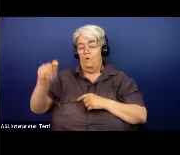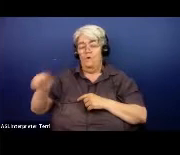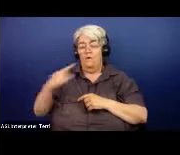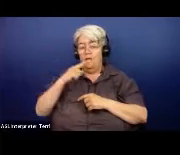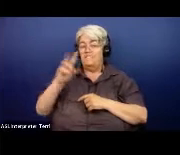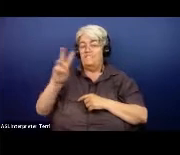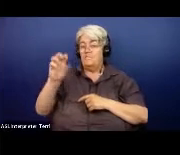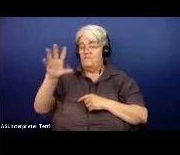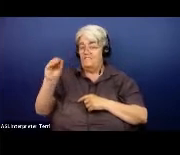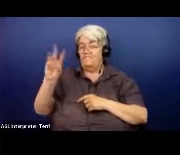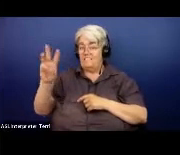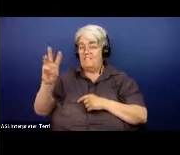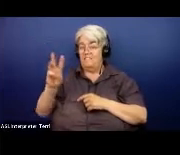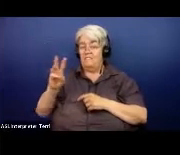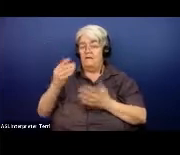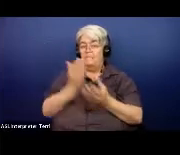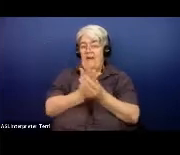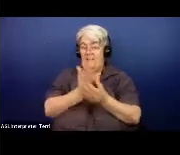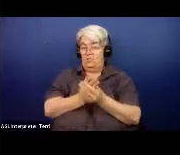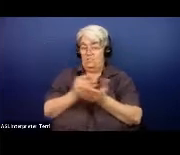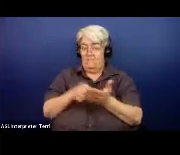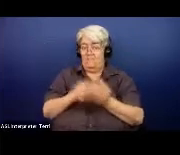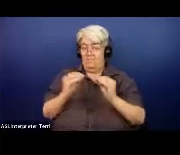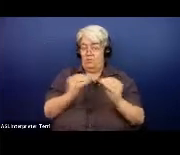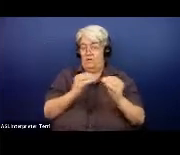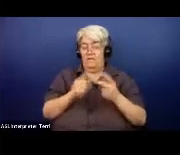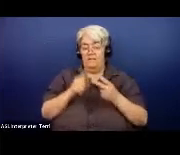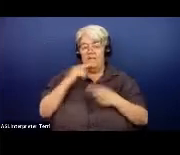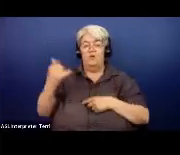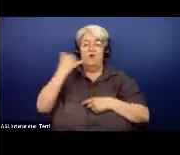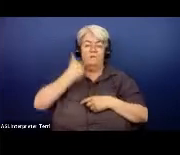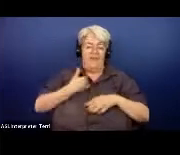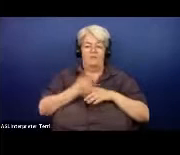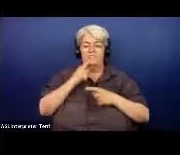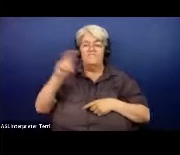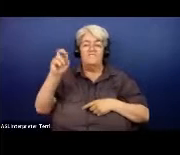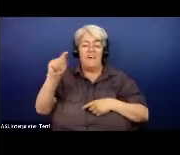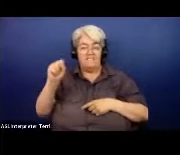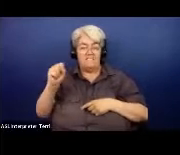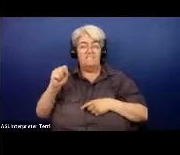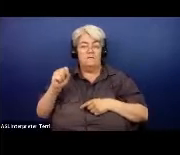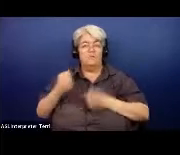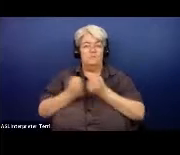on the training. They called me after they gave it. The veterans were all supporting it because of the PTSD angles. Every